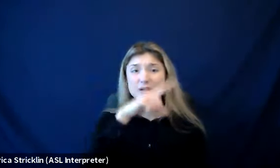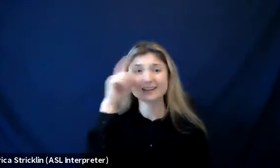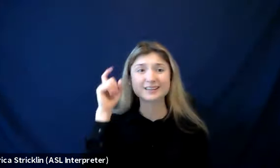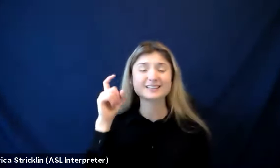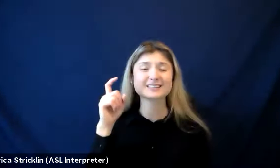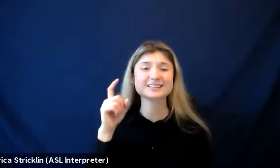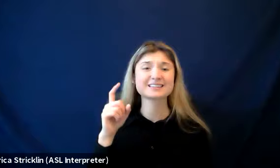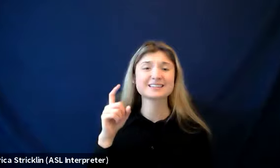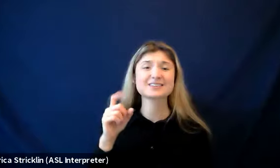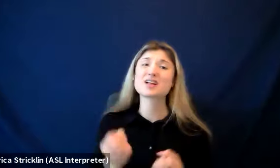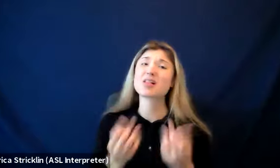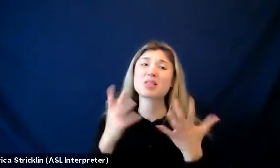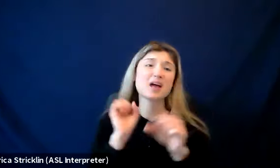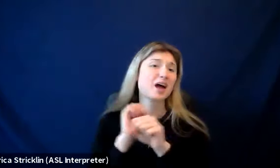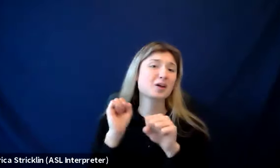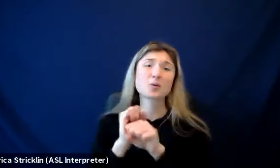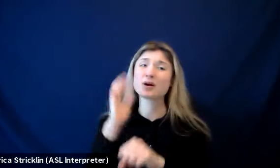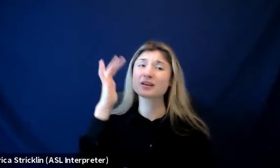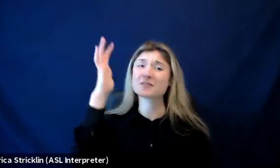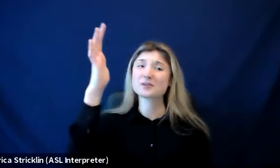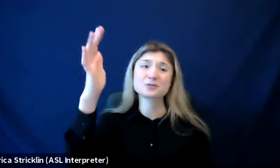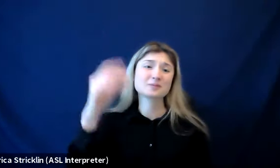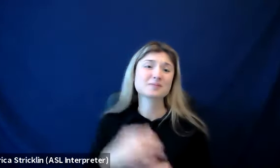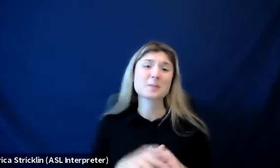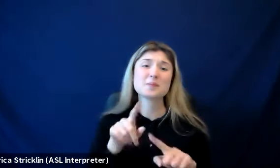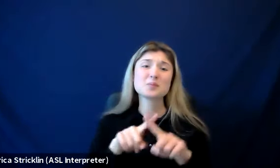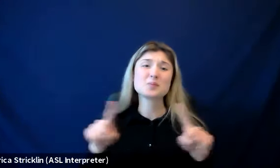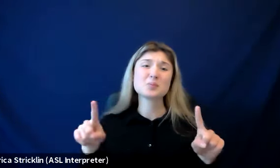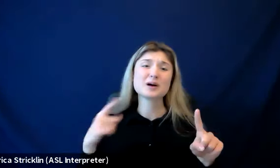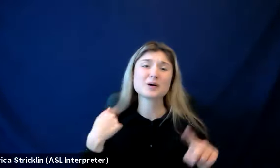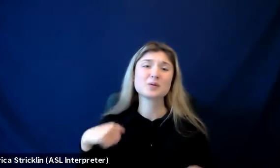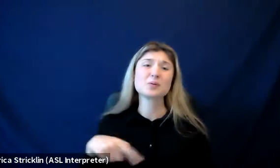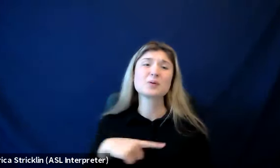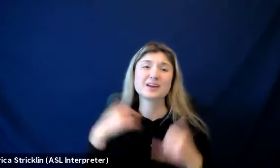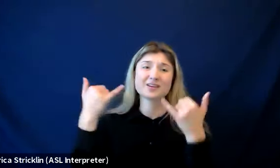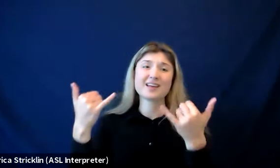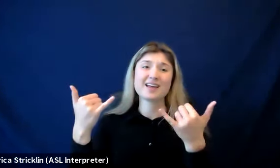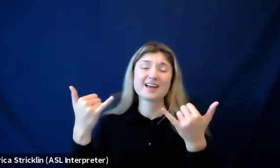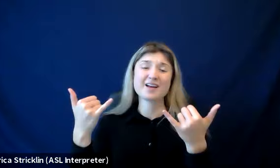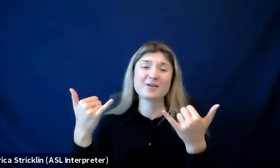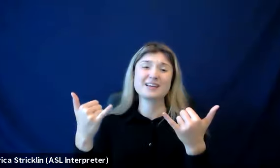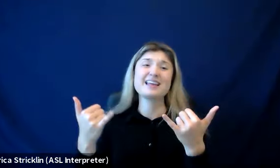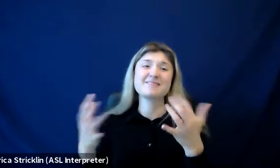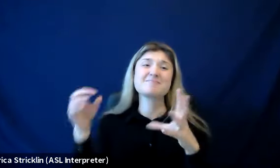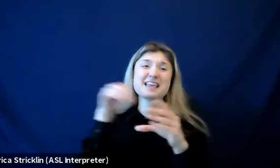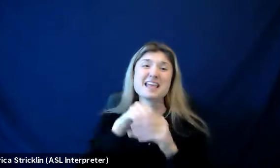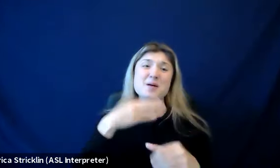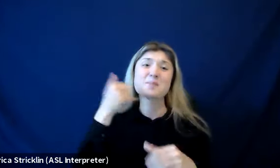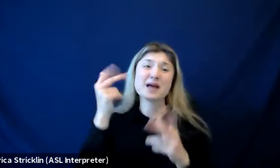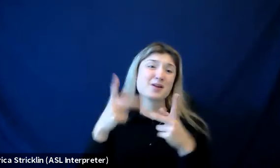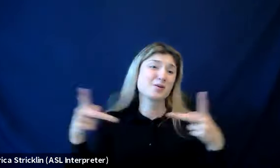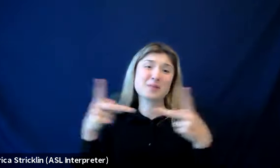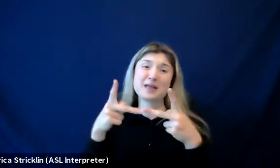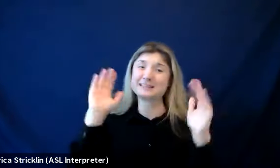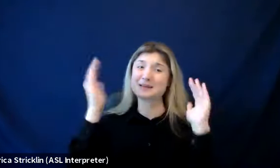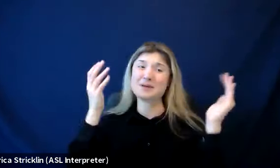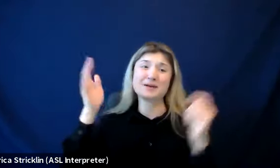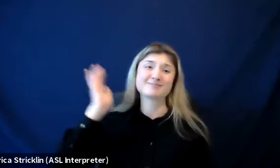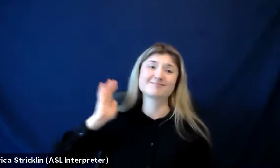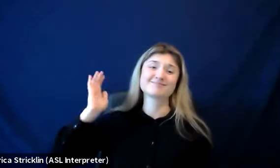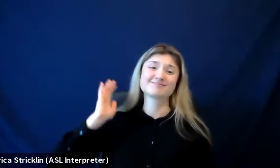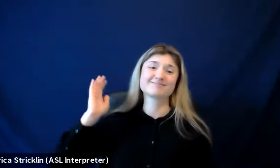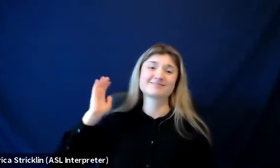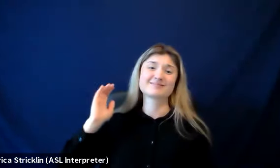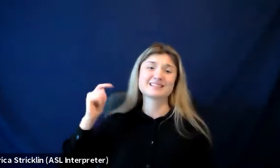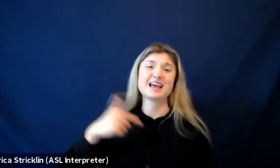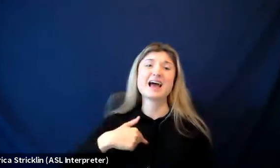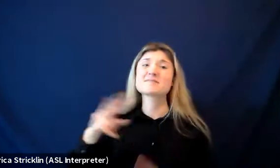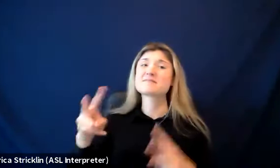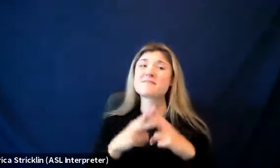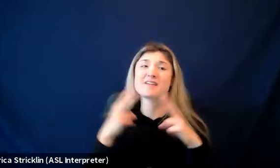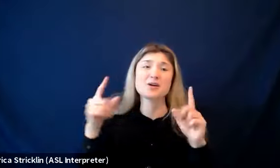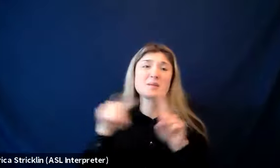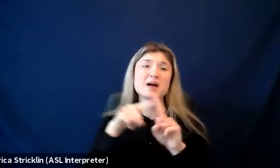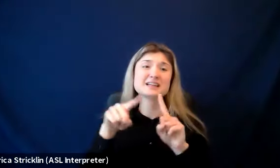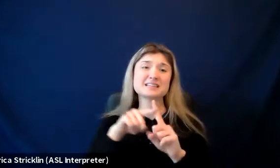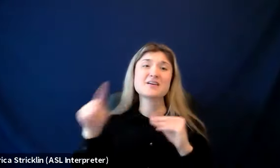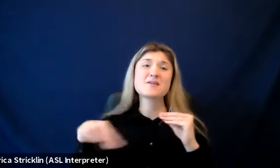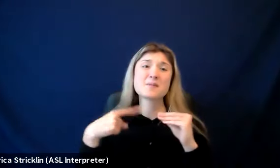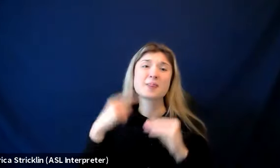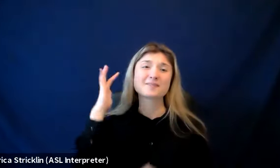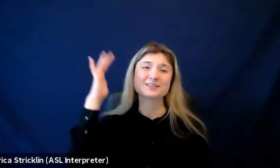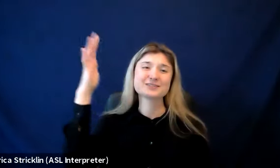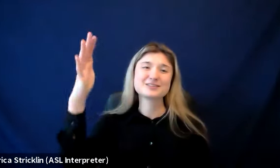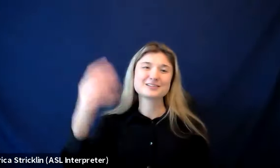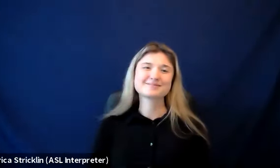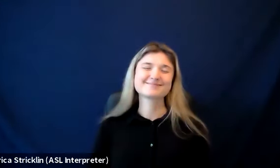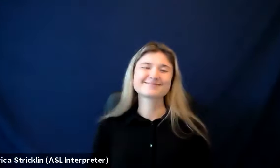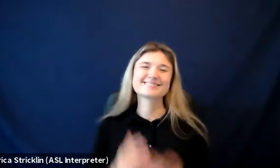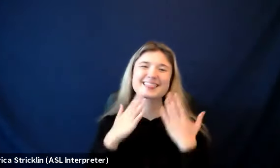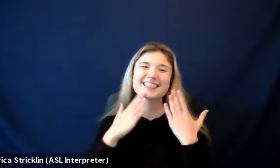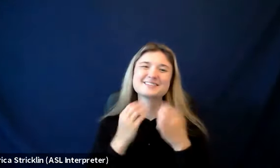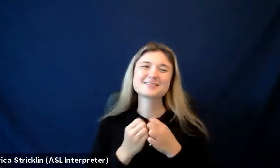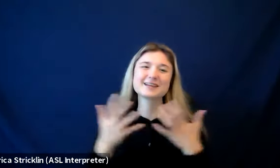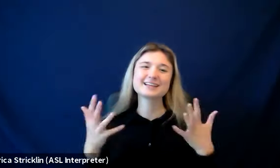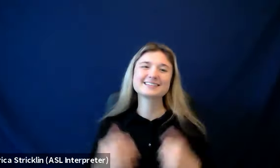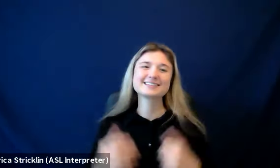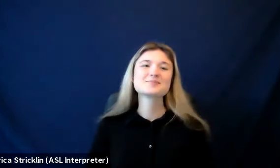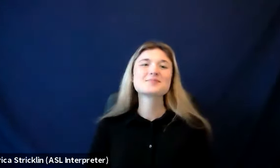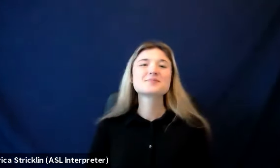there's a lot of work ahead of us, but we're all in a much better place than we've ever been in before and I feel really positive about the future. So, thank you so much.